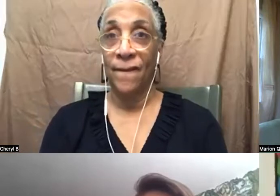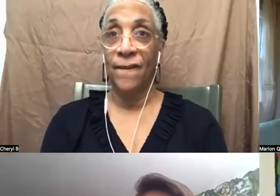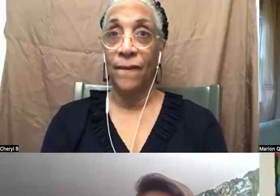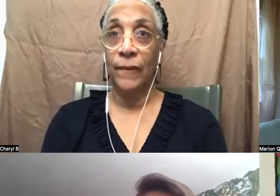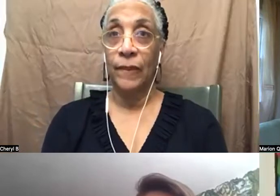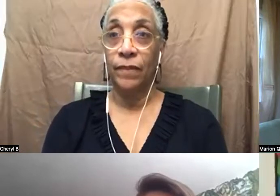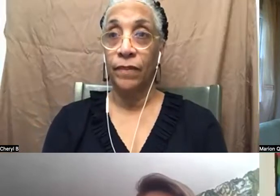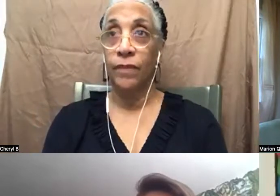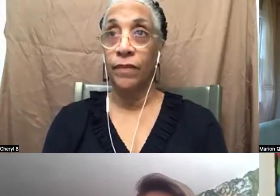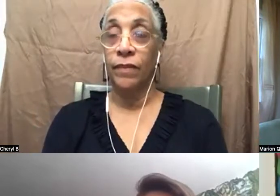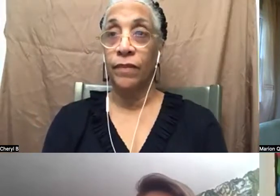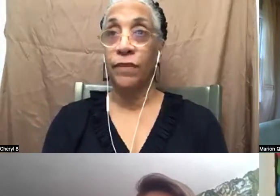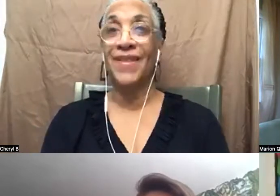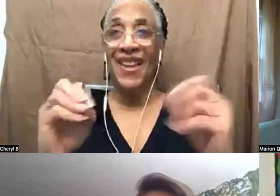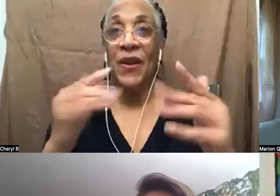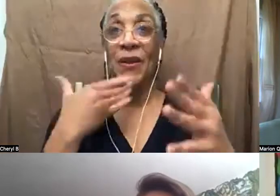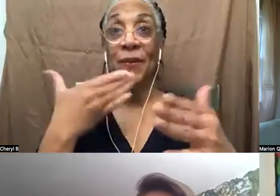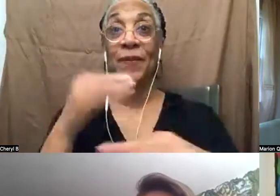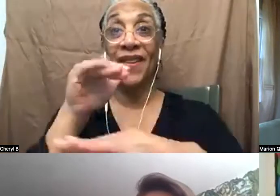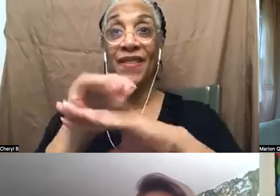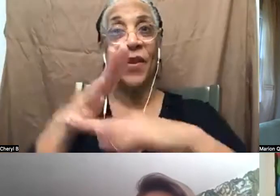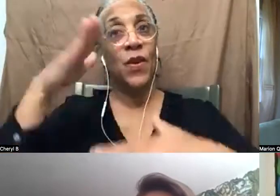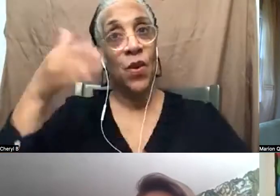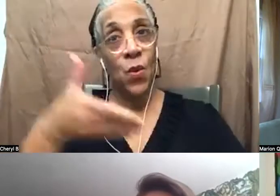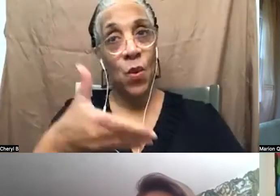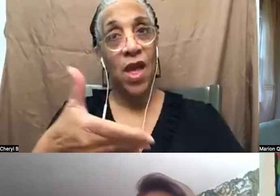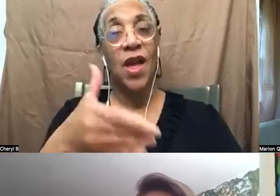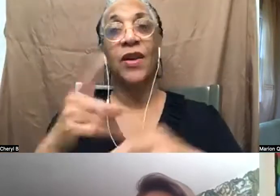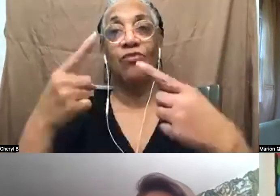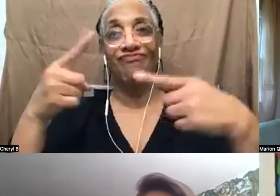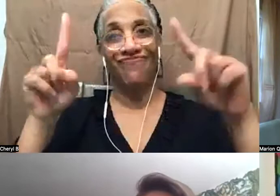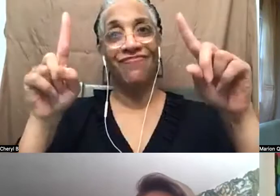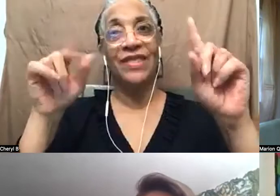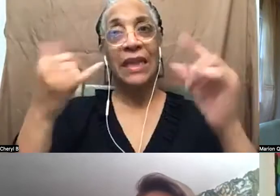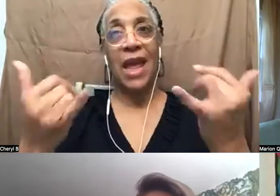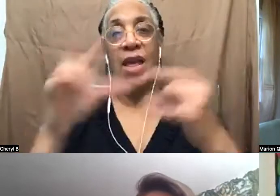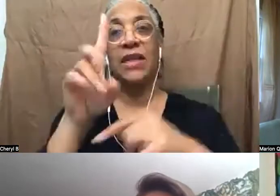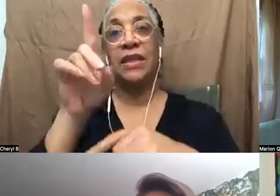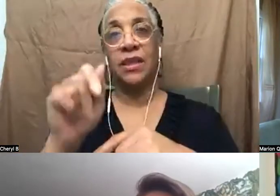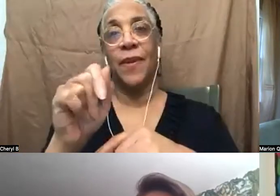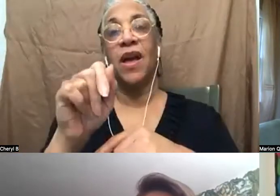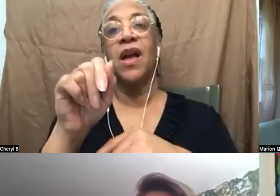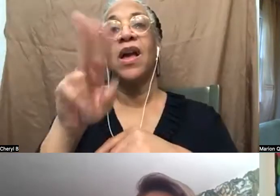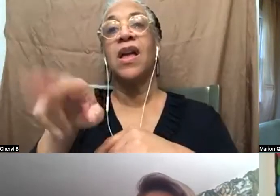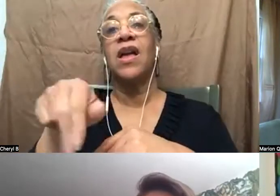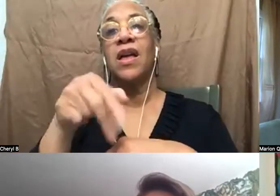Live Captioning by AI-Media MARION QUIRICI: Good afternoon and welcome to Accompliceship Now! Disability and Indigeneity on the Frontlines of the Climate